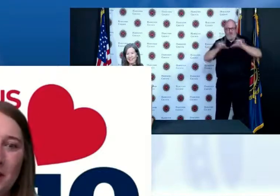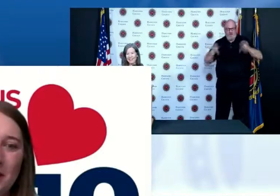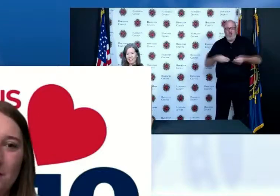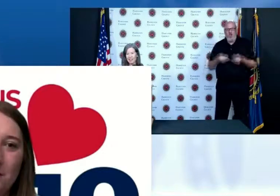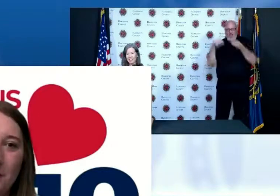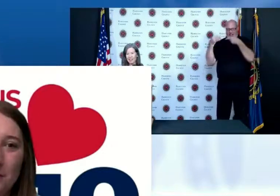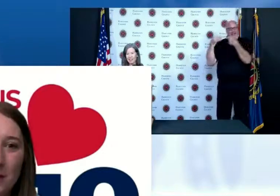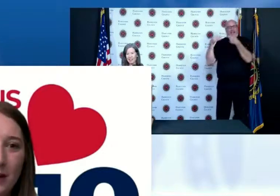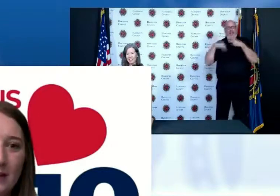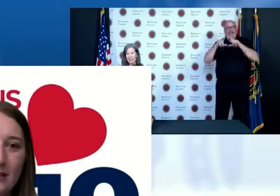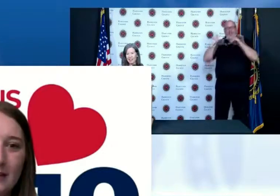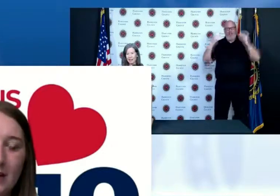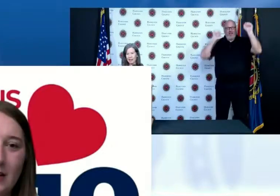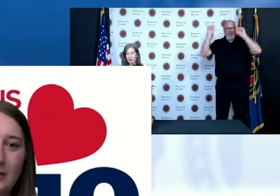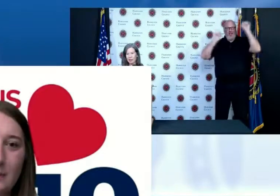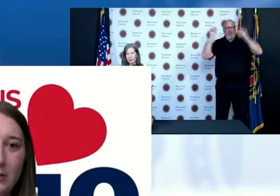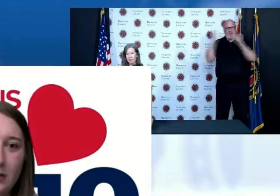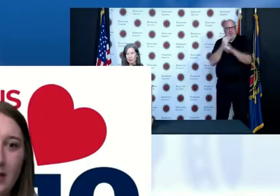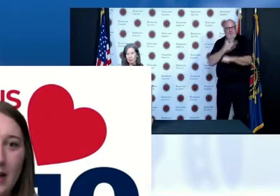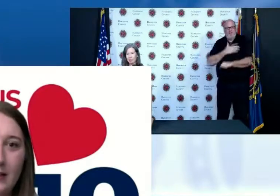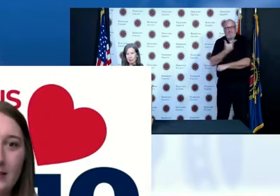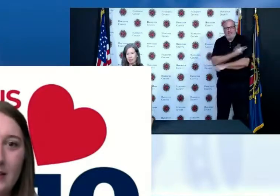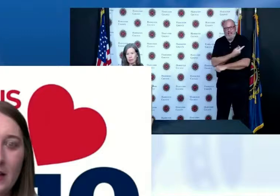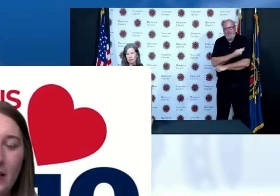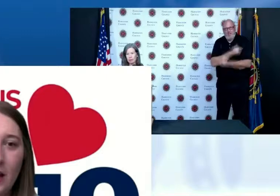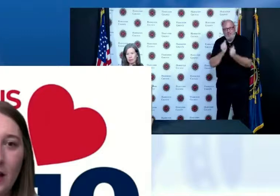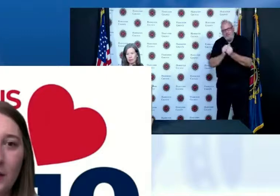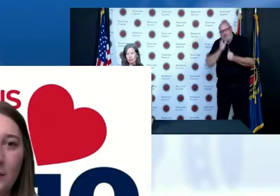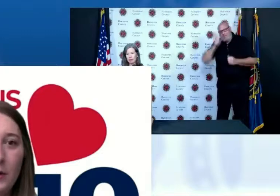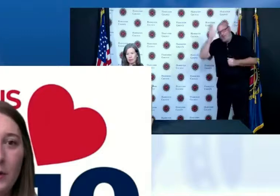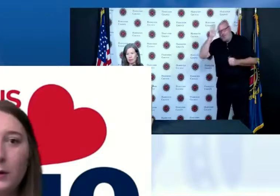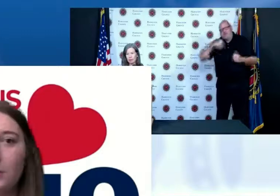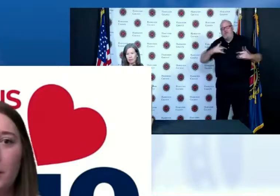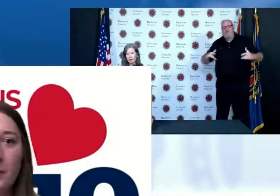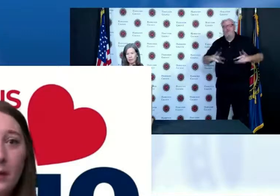be with my parents especially as you know we work through different health